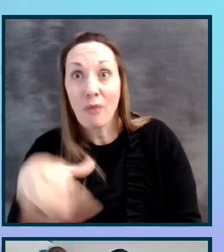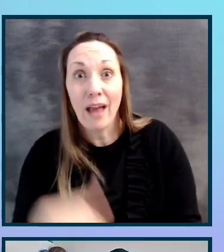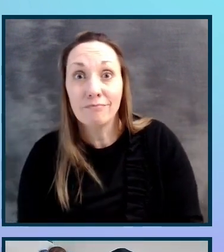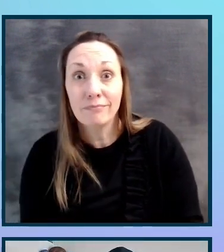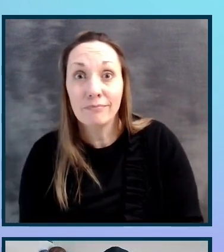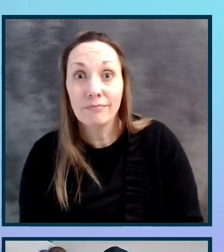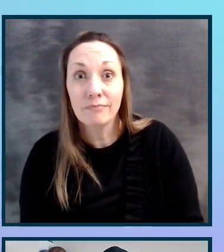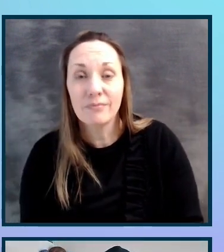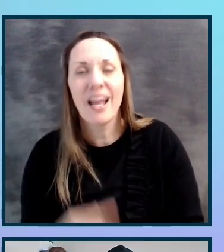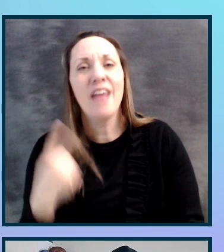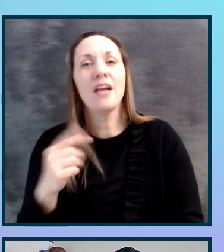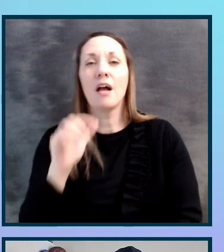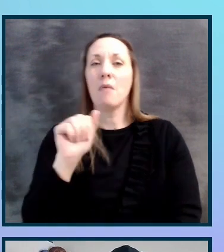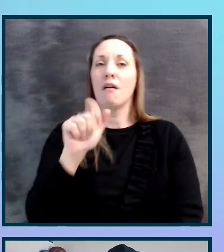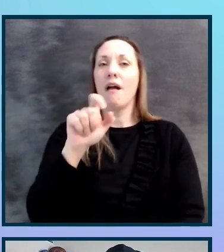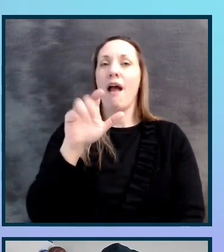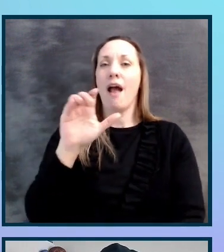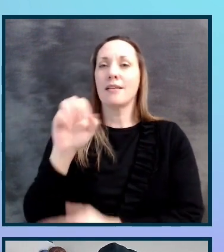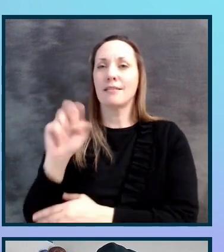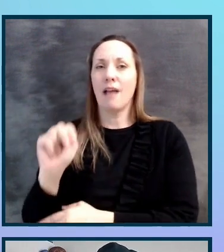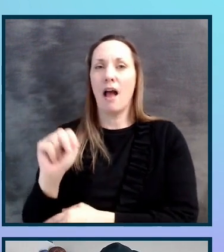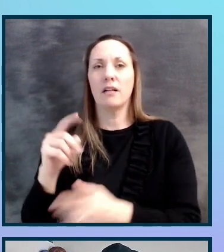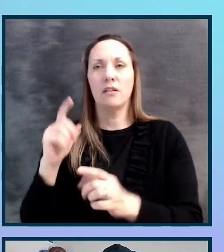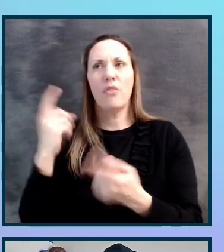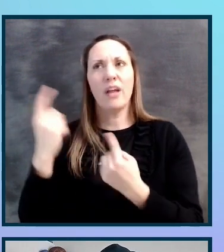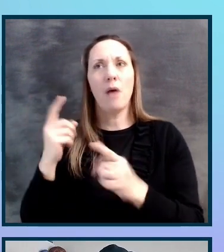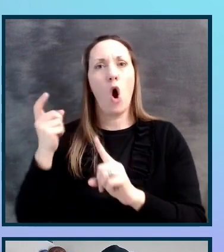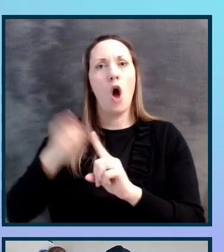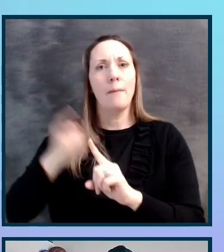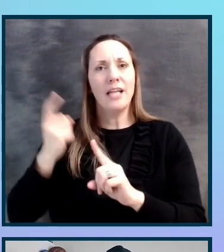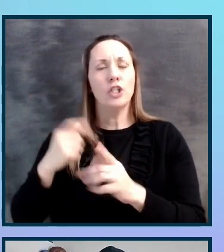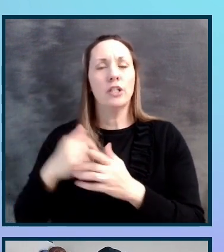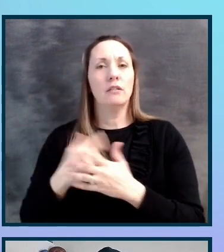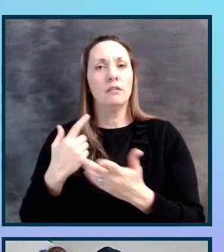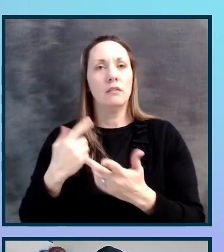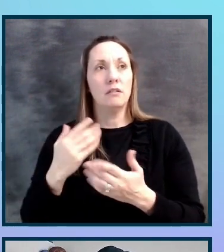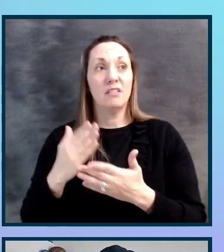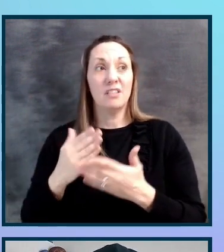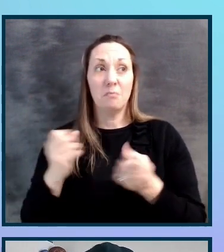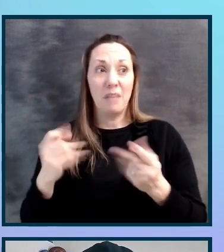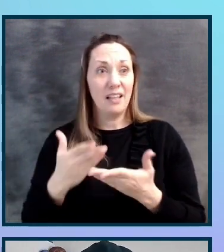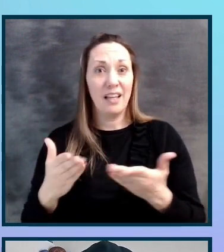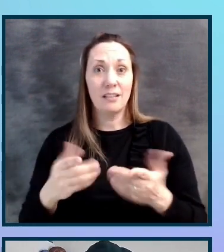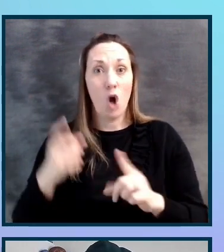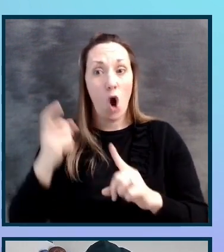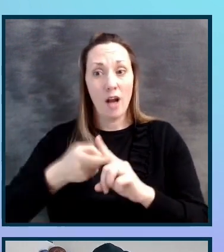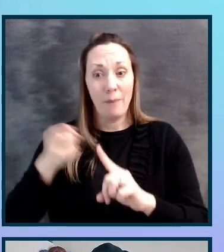that talk about automation, there are still some developers and companies that think that automation does not exist